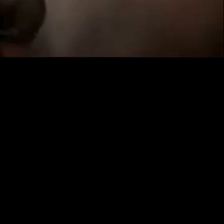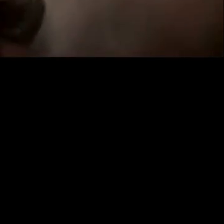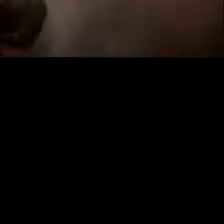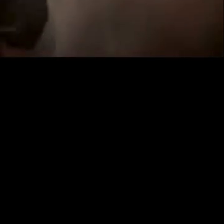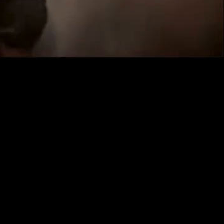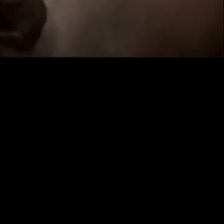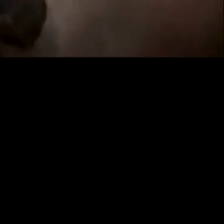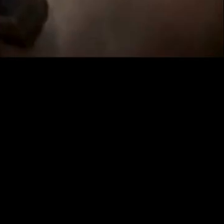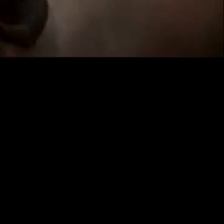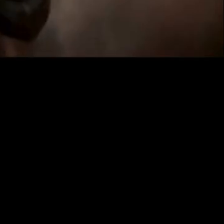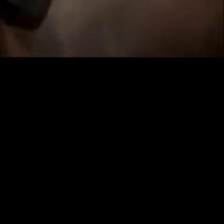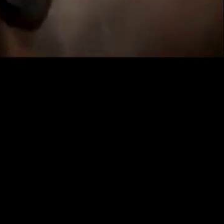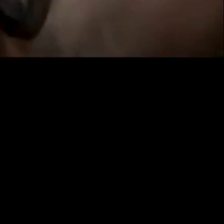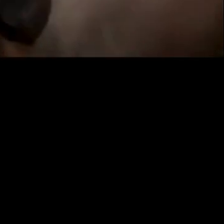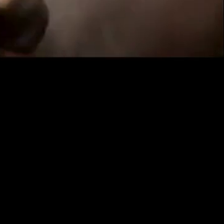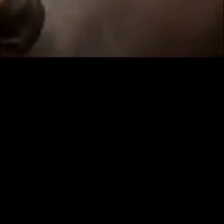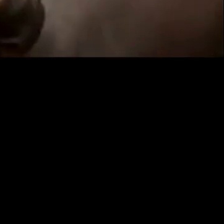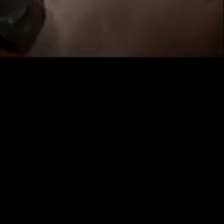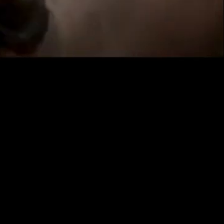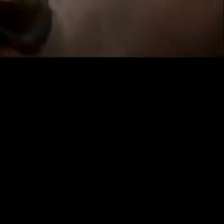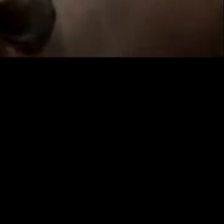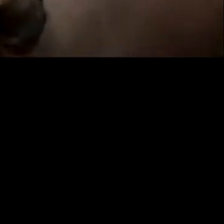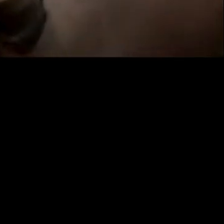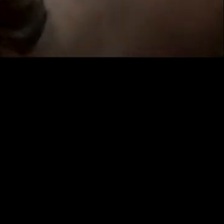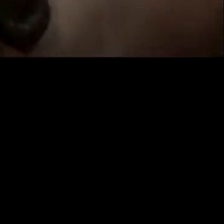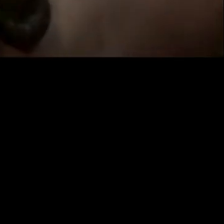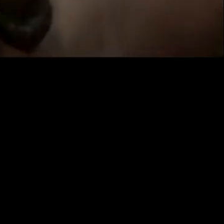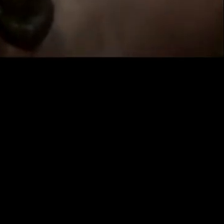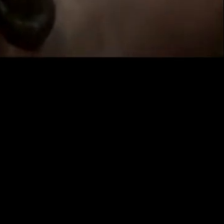treater copes with those emotions, and then identify with